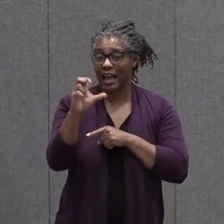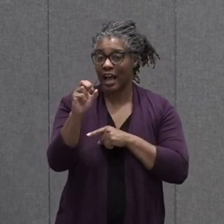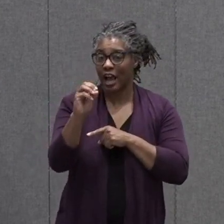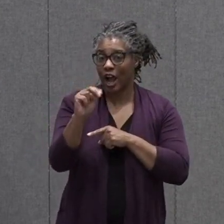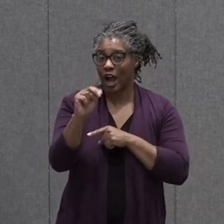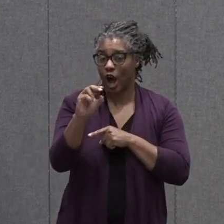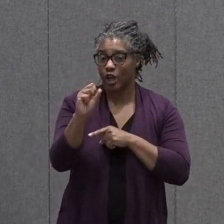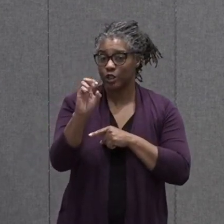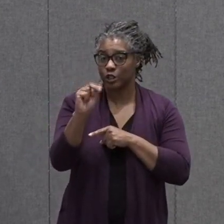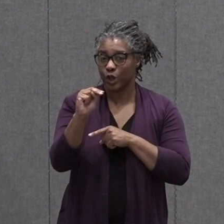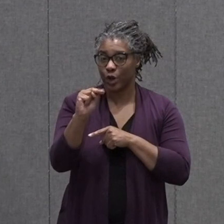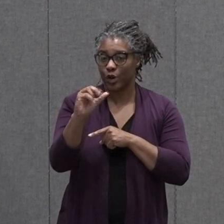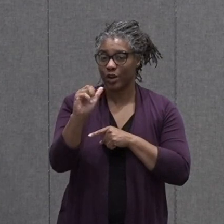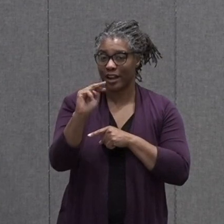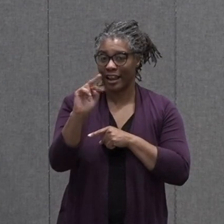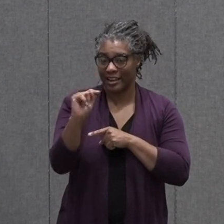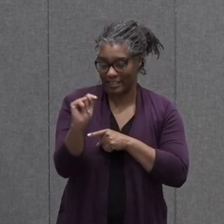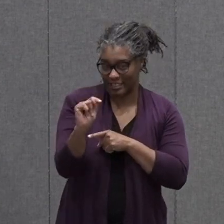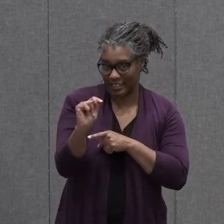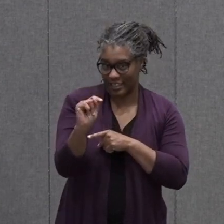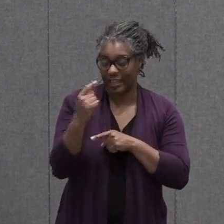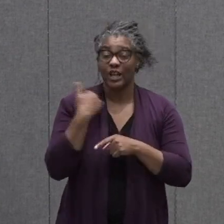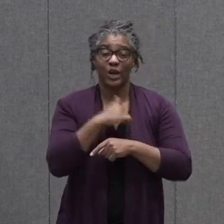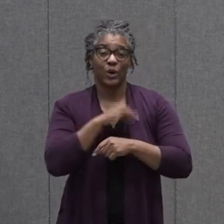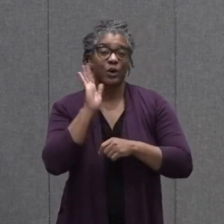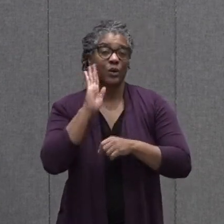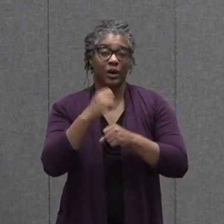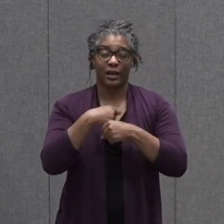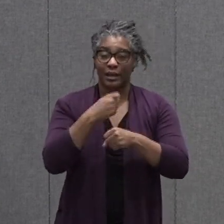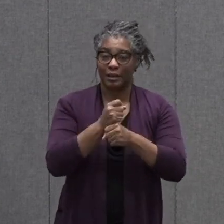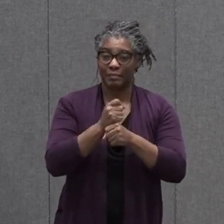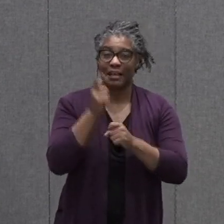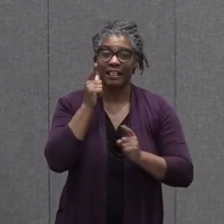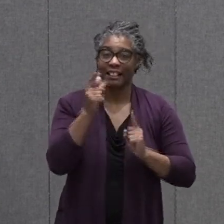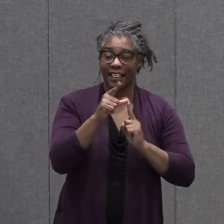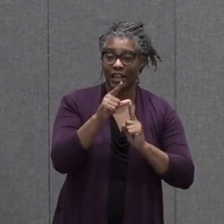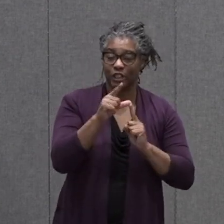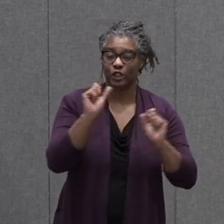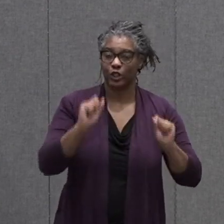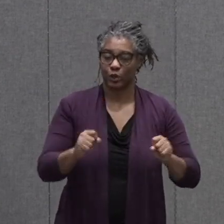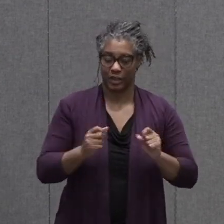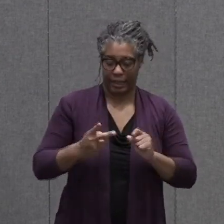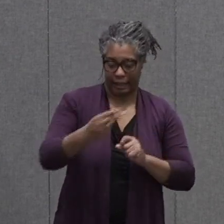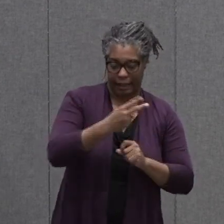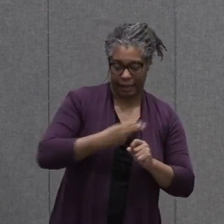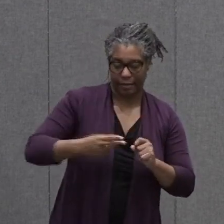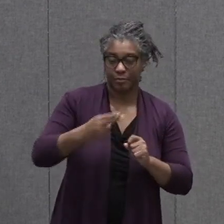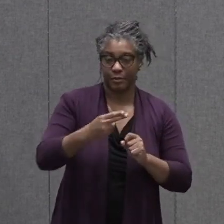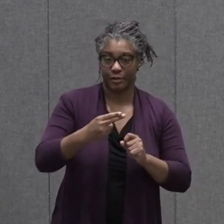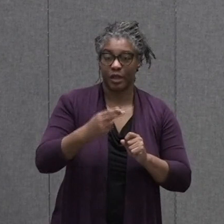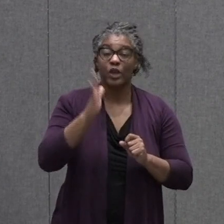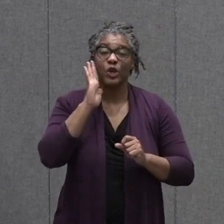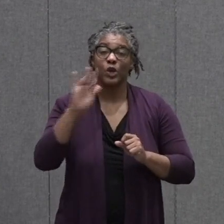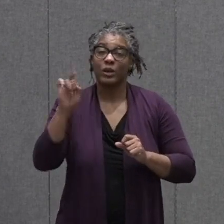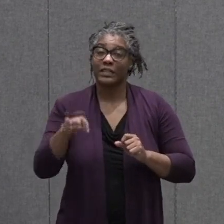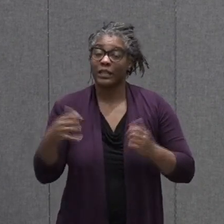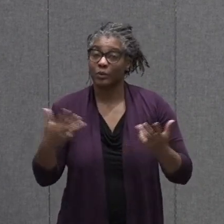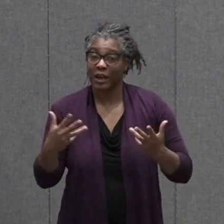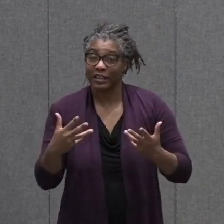that we can cut up at home. If you're following along with me, you're going to need a piece of paper, a pencil,